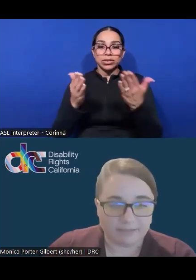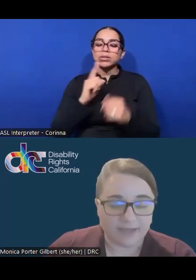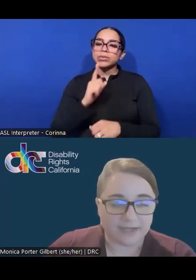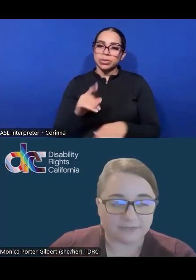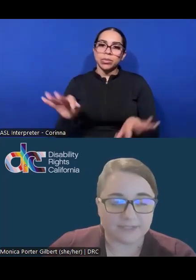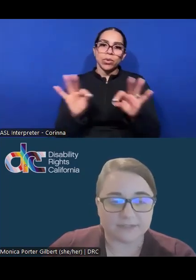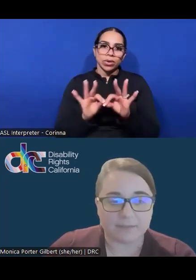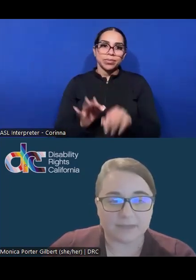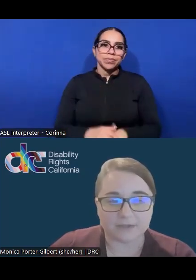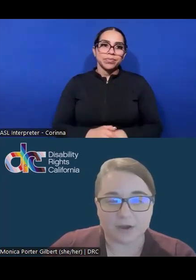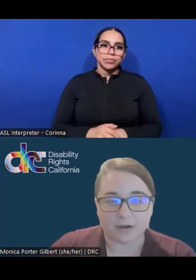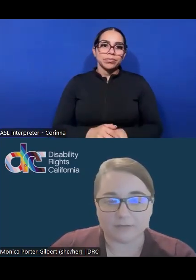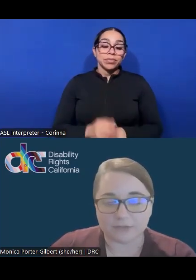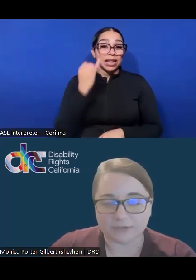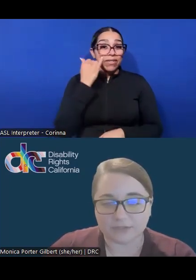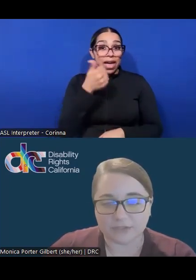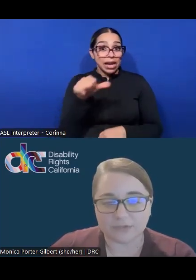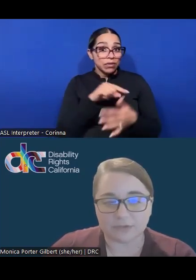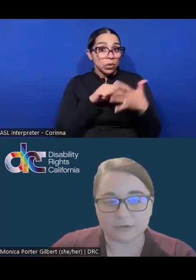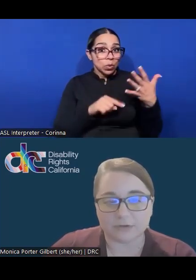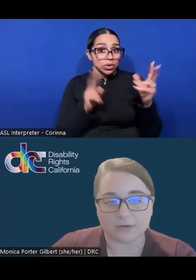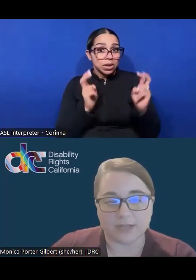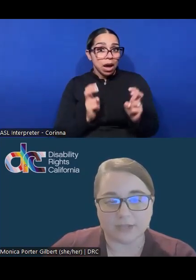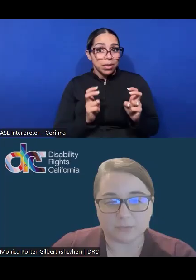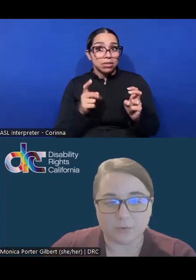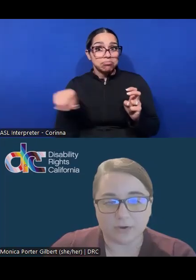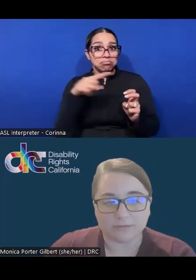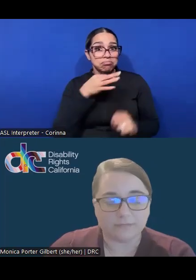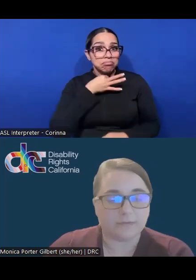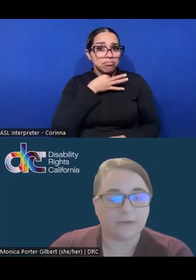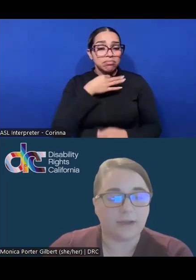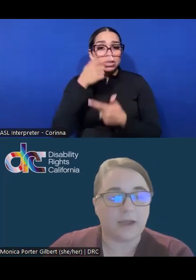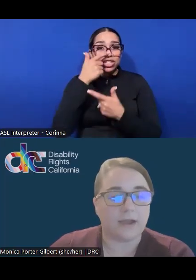If any of these topics are of interest to you to learn or engage more,